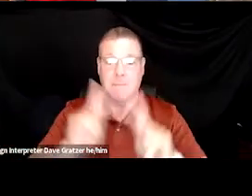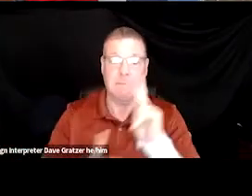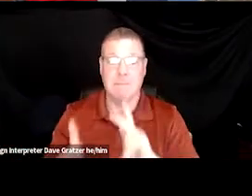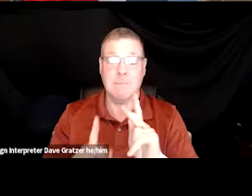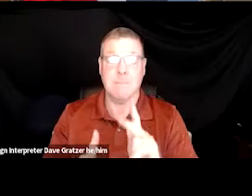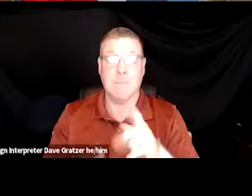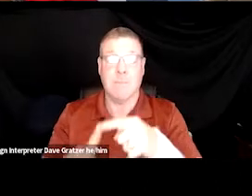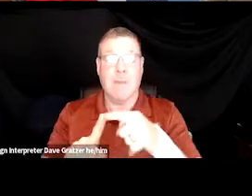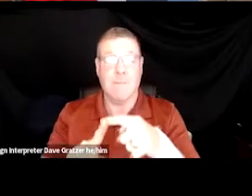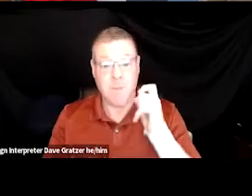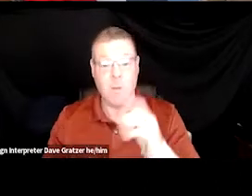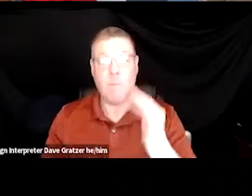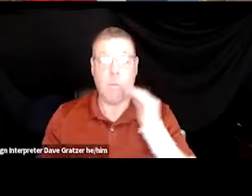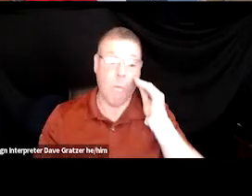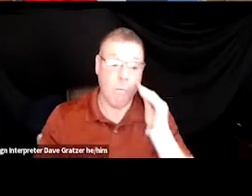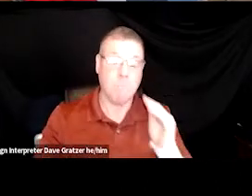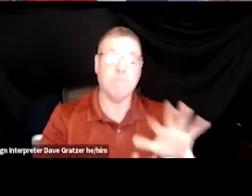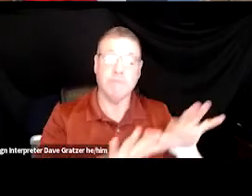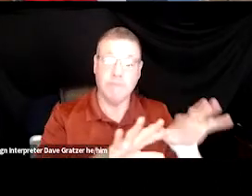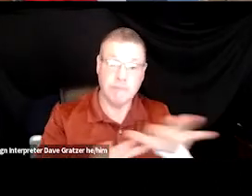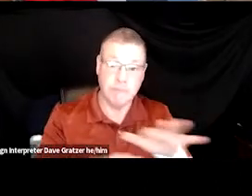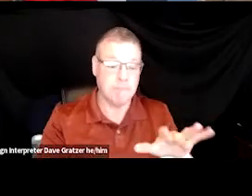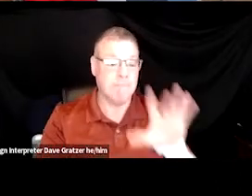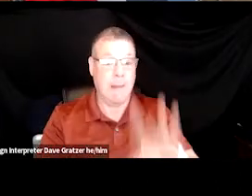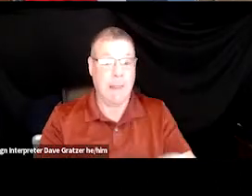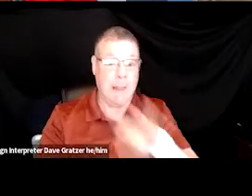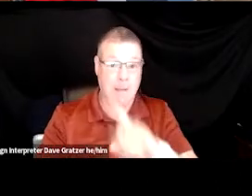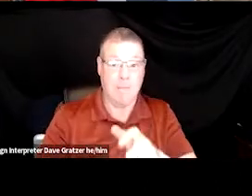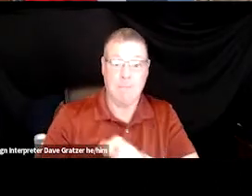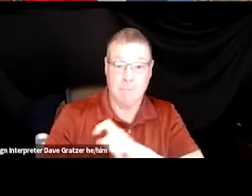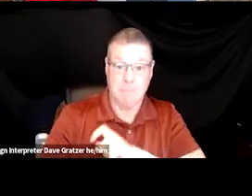from their homes, being picked up by police,